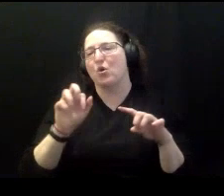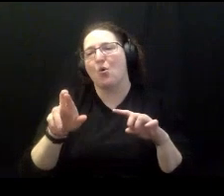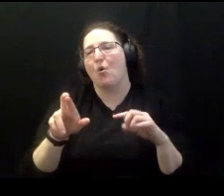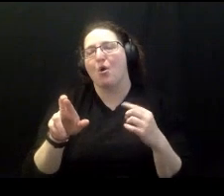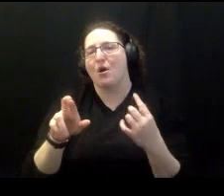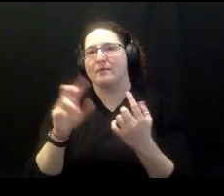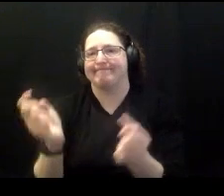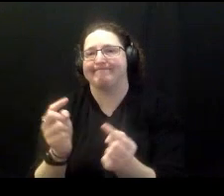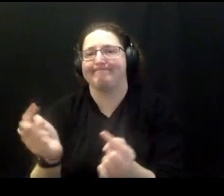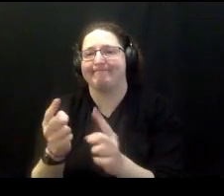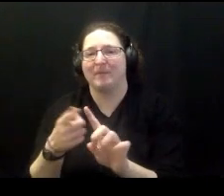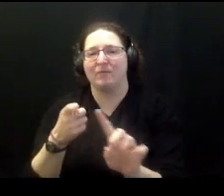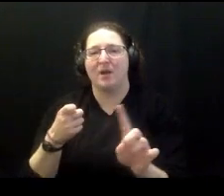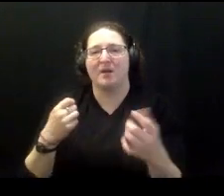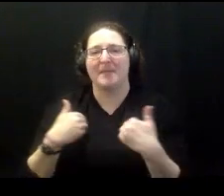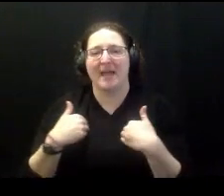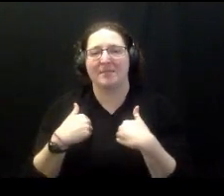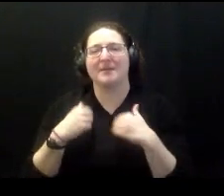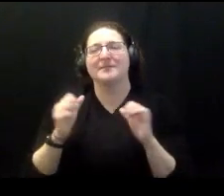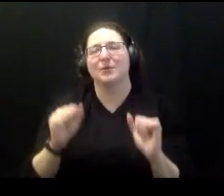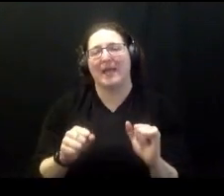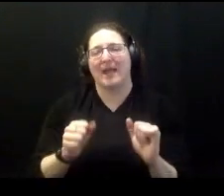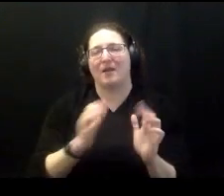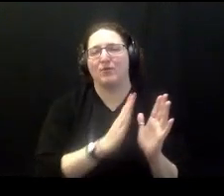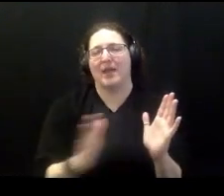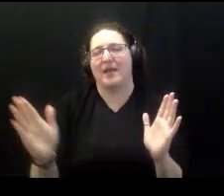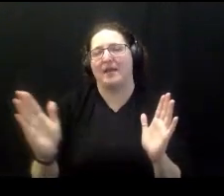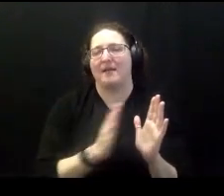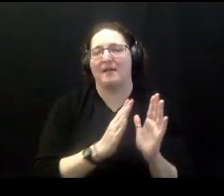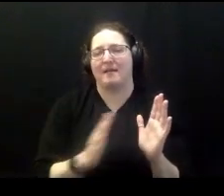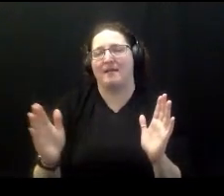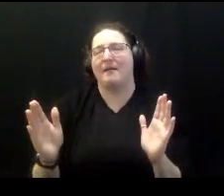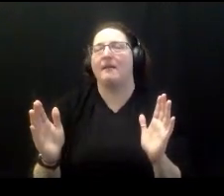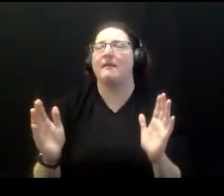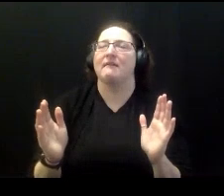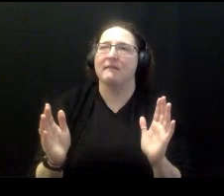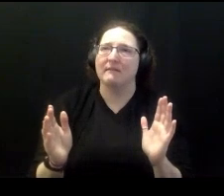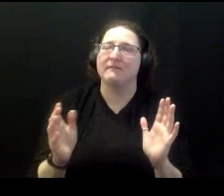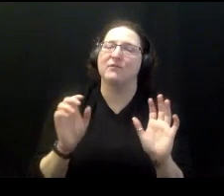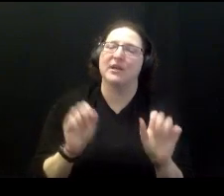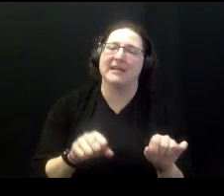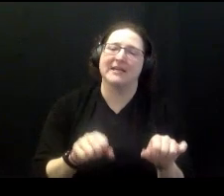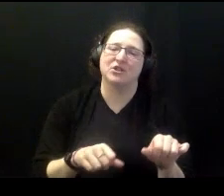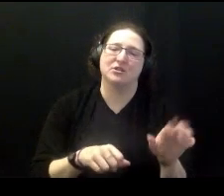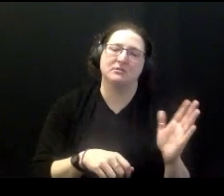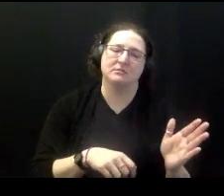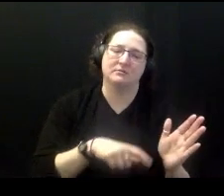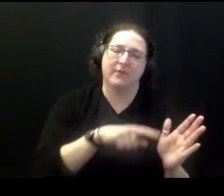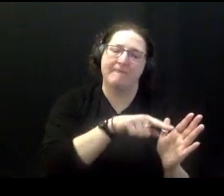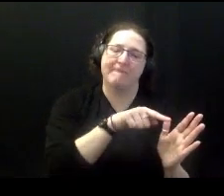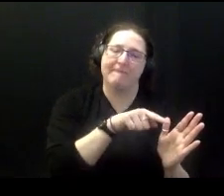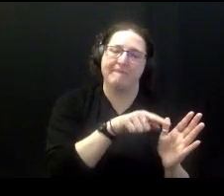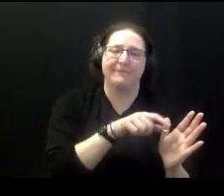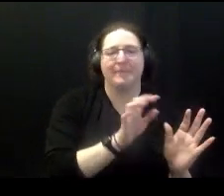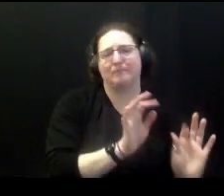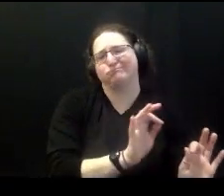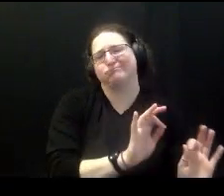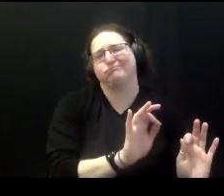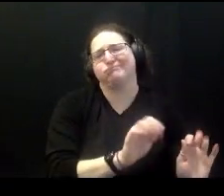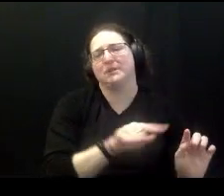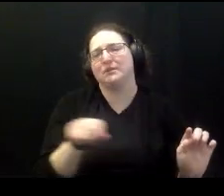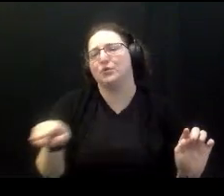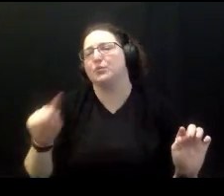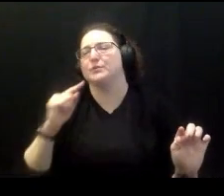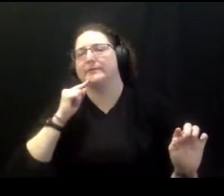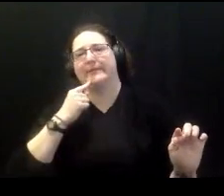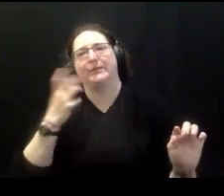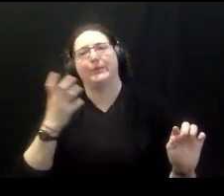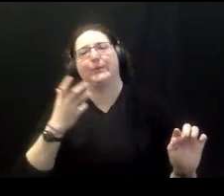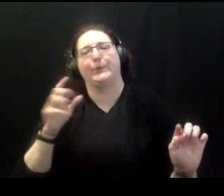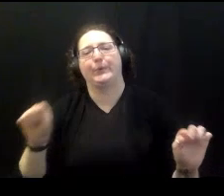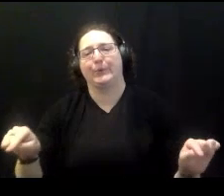rate the potential for each of the hazards on a scale ranging from insignificant to severe.